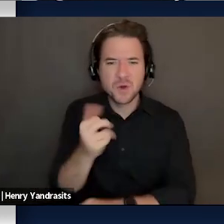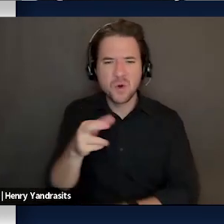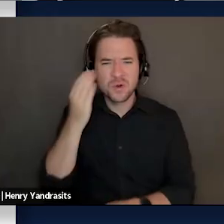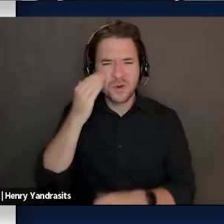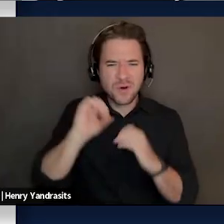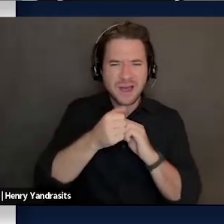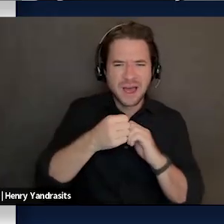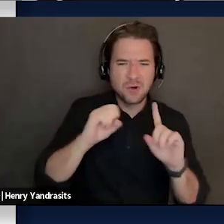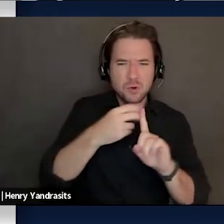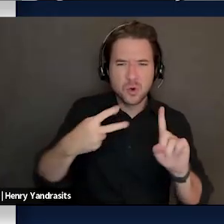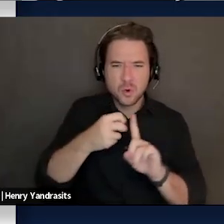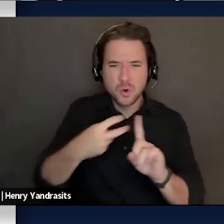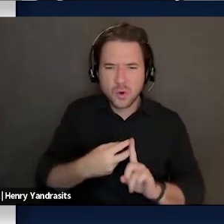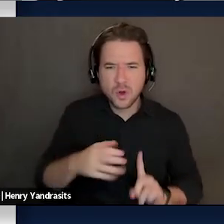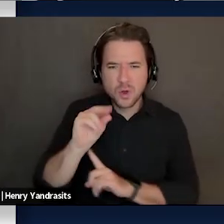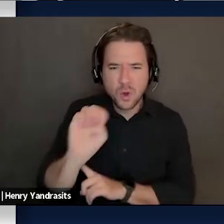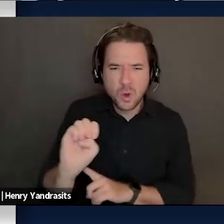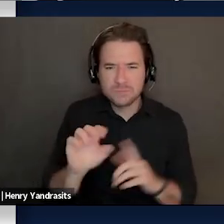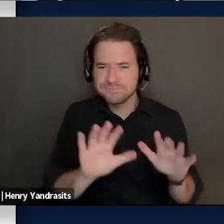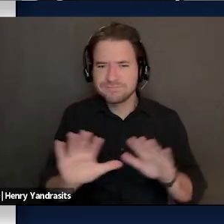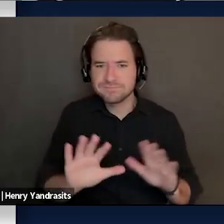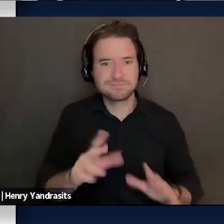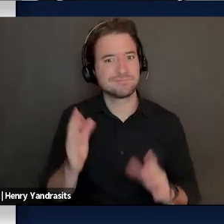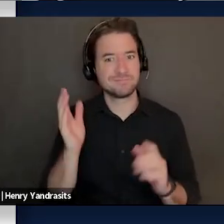The information is presented and already done for you.